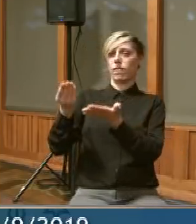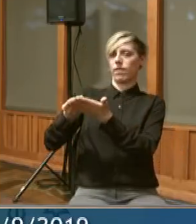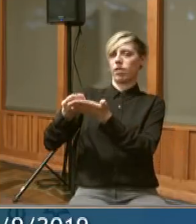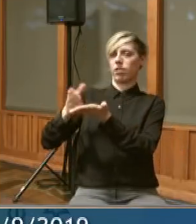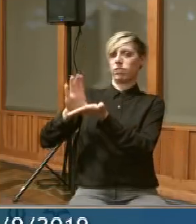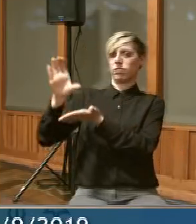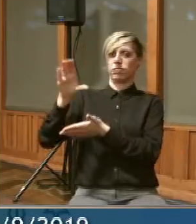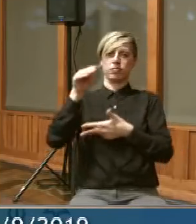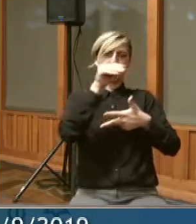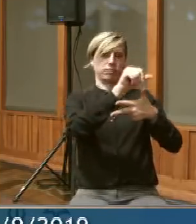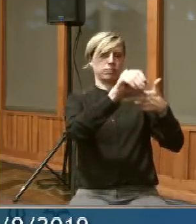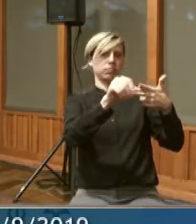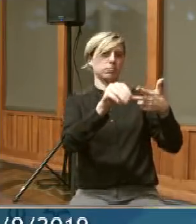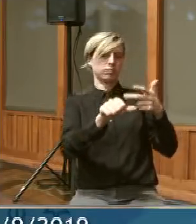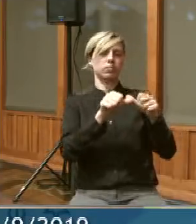YOU